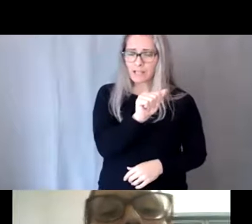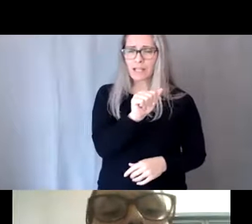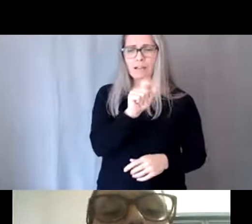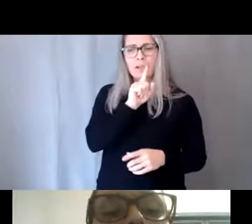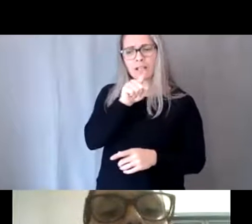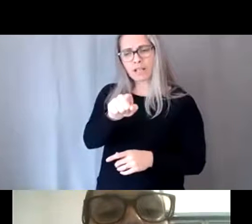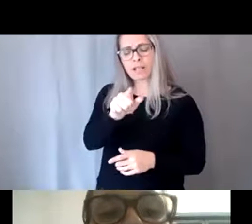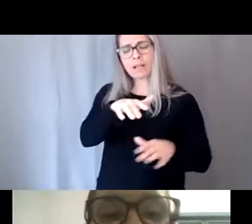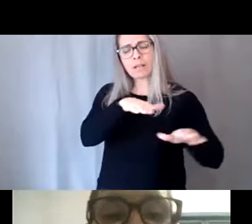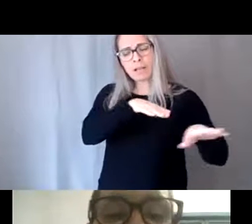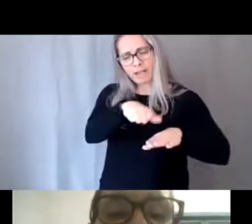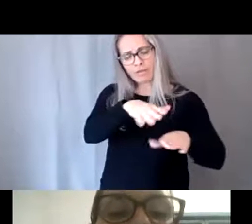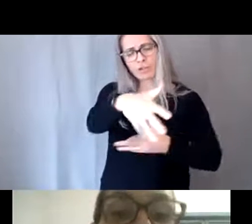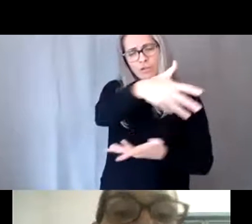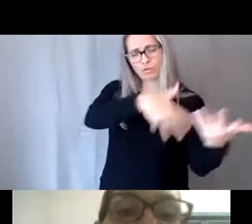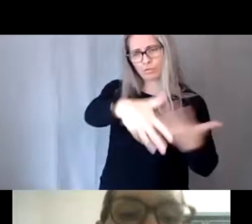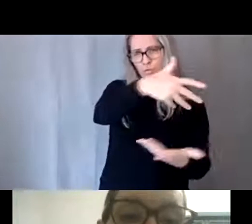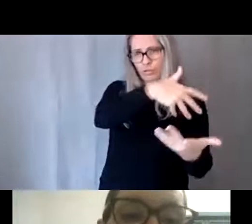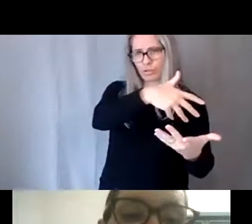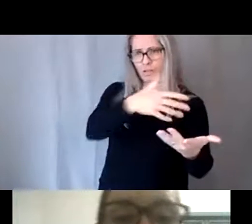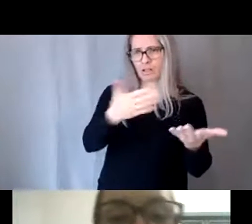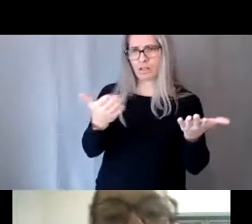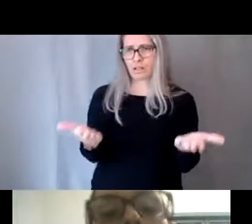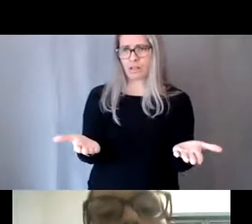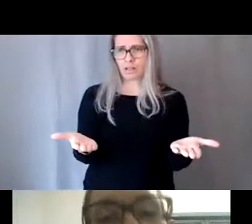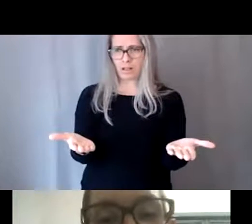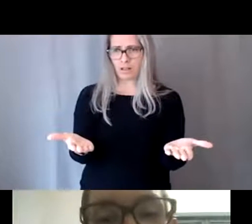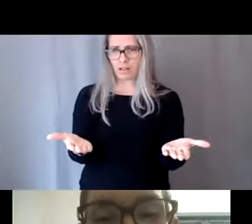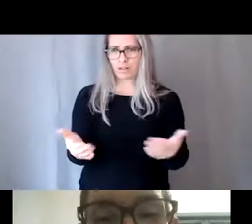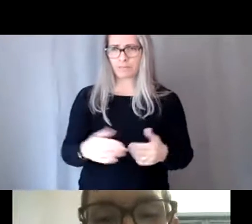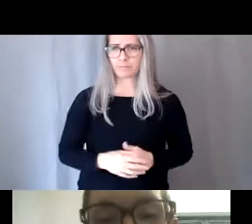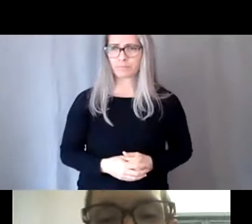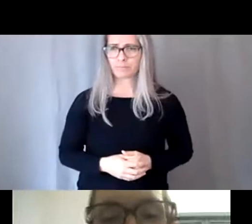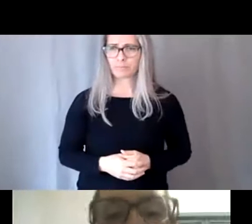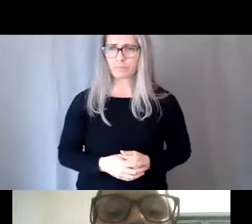and social dimensions however in other dimensions such as the